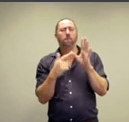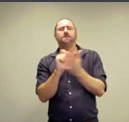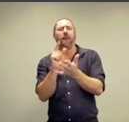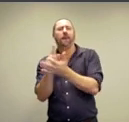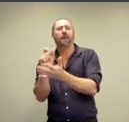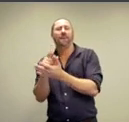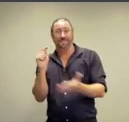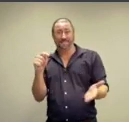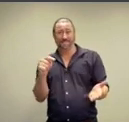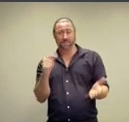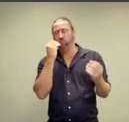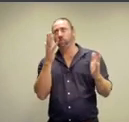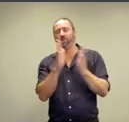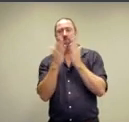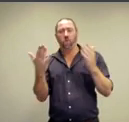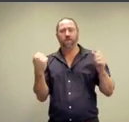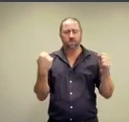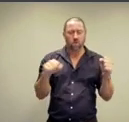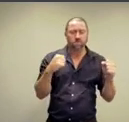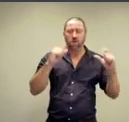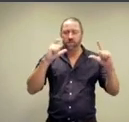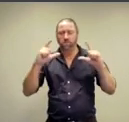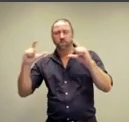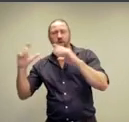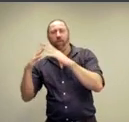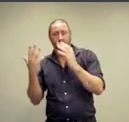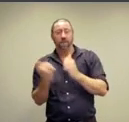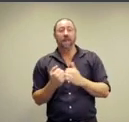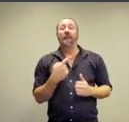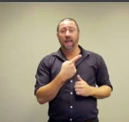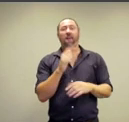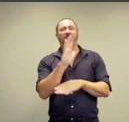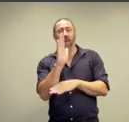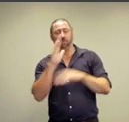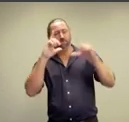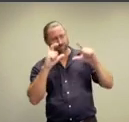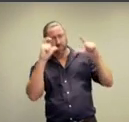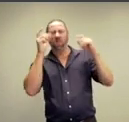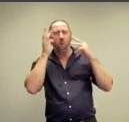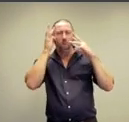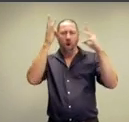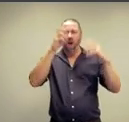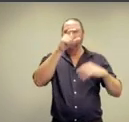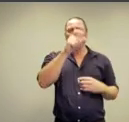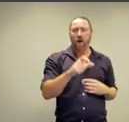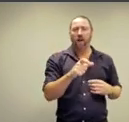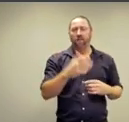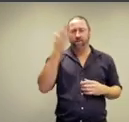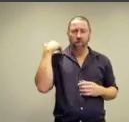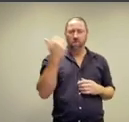is selling at the moment. It's an absolutely beautiful book full of great motorbike images and this lovely film still from The Wild One from